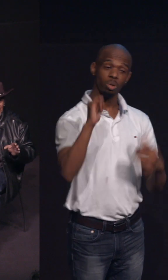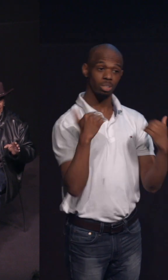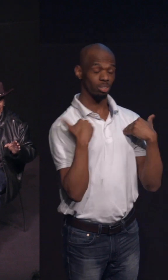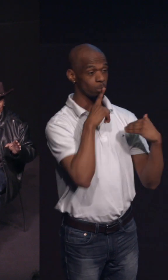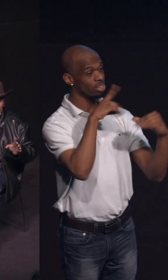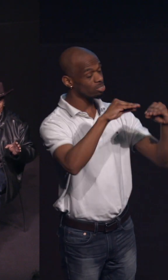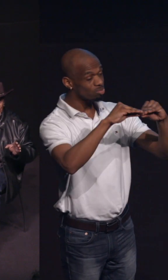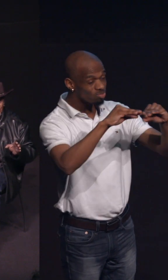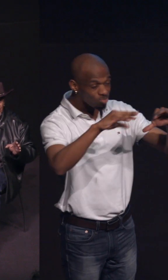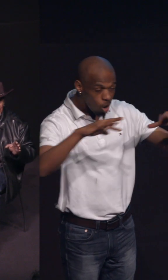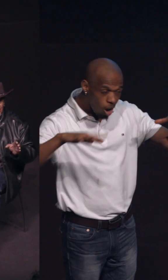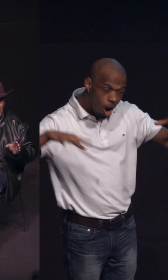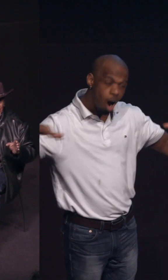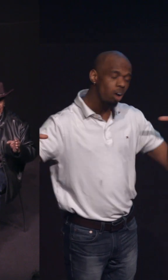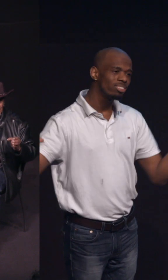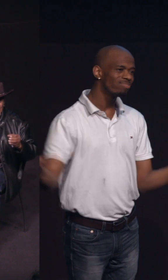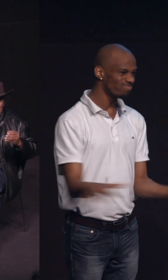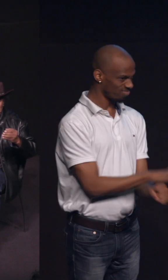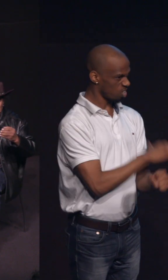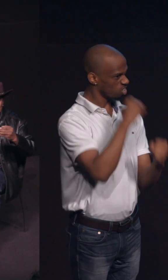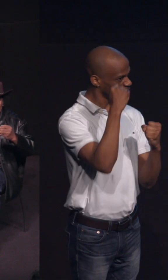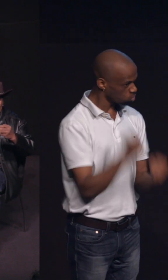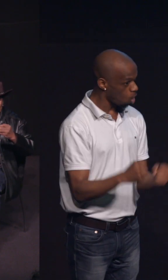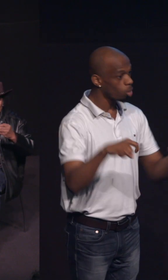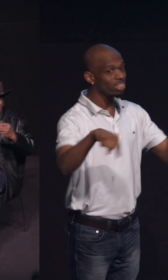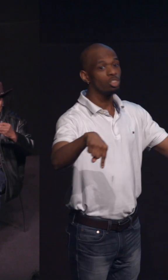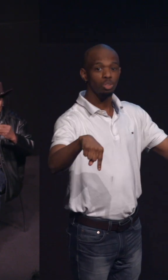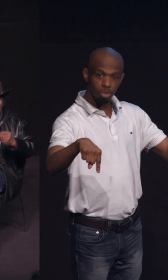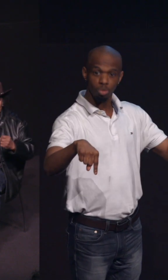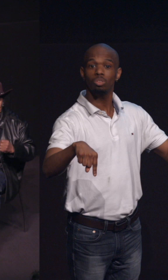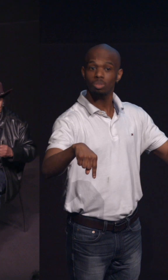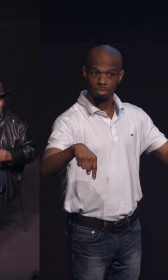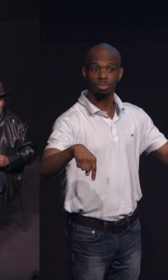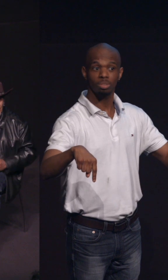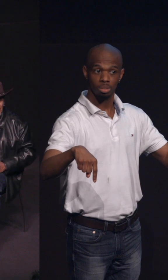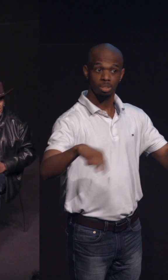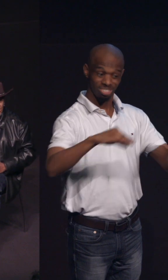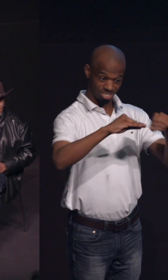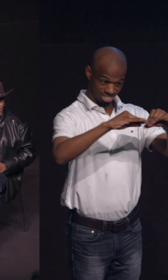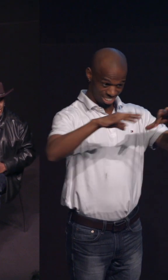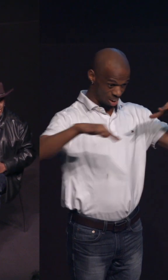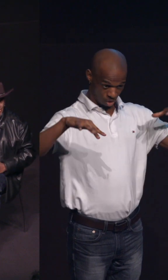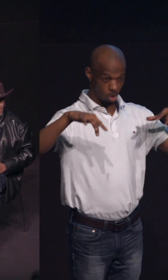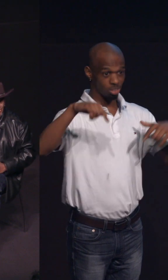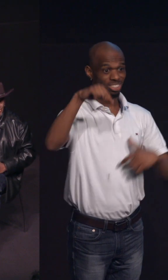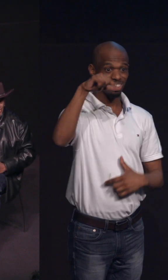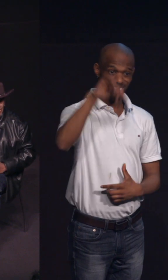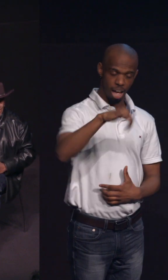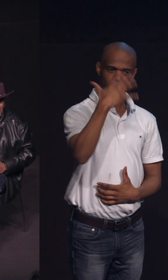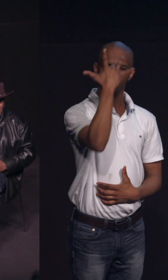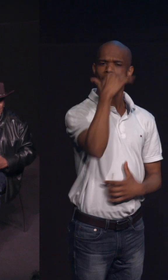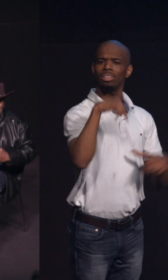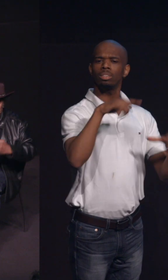in this union. The diversity is what made this country great.